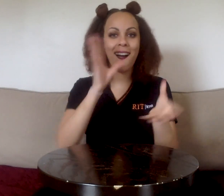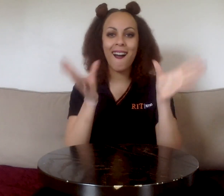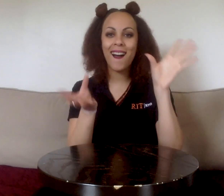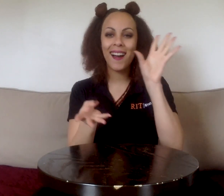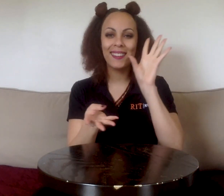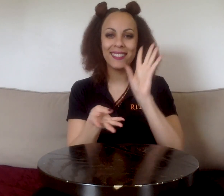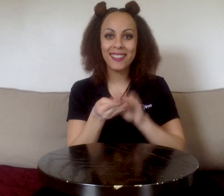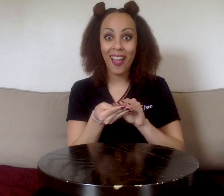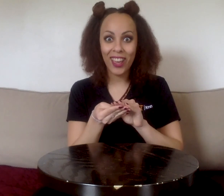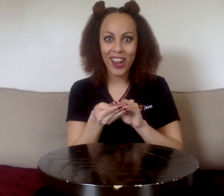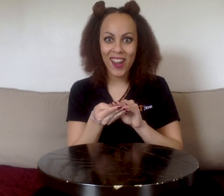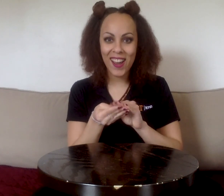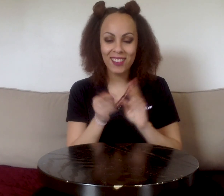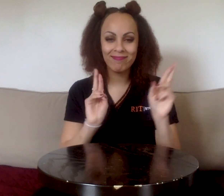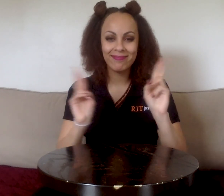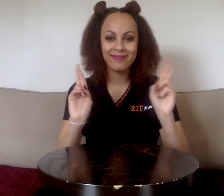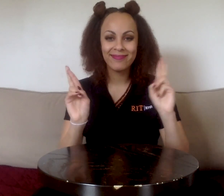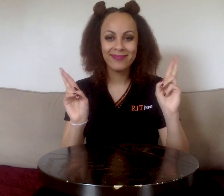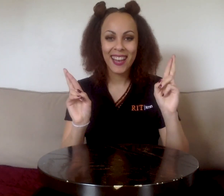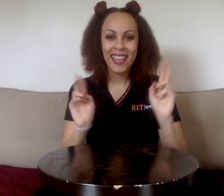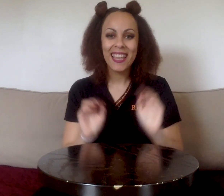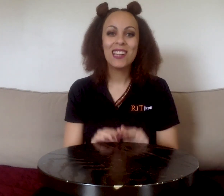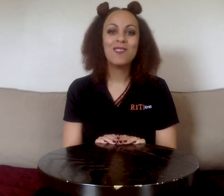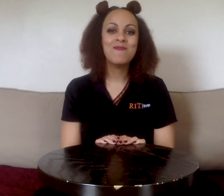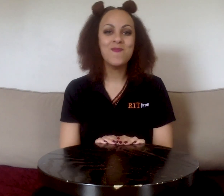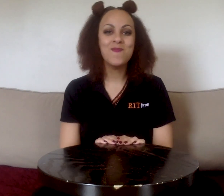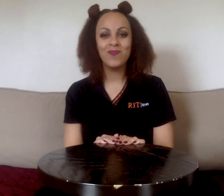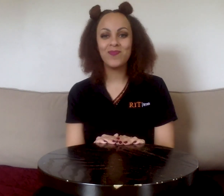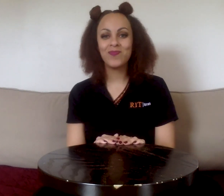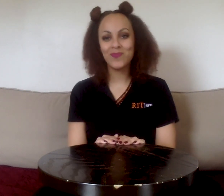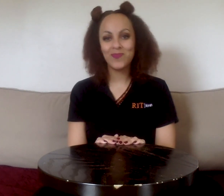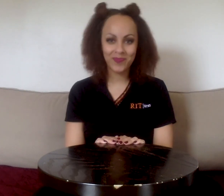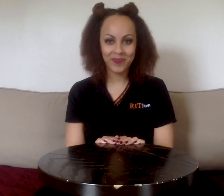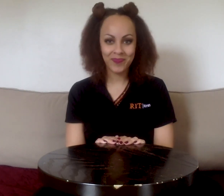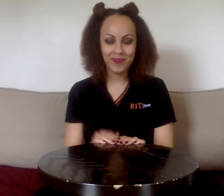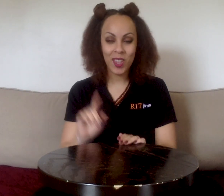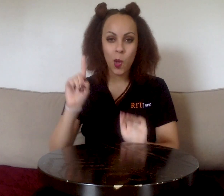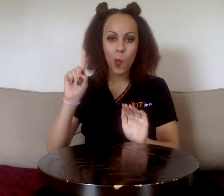Let’s try all of it together. Ready?